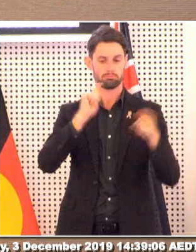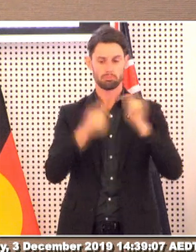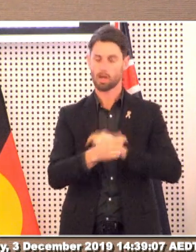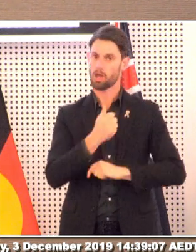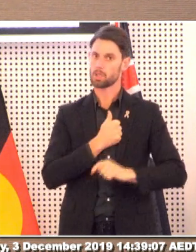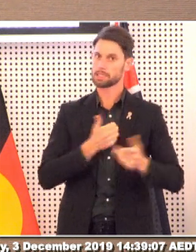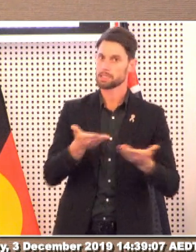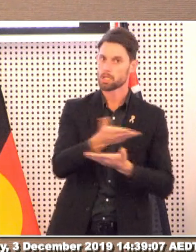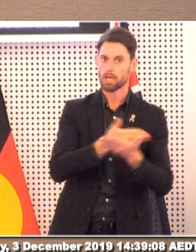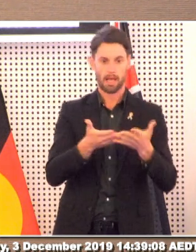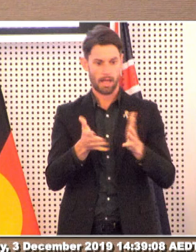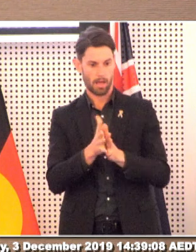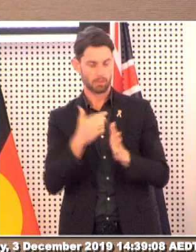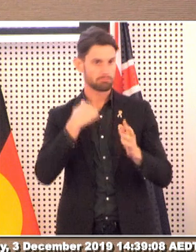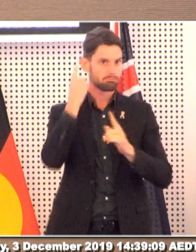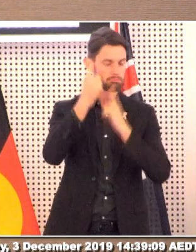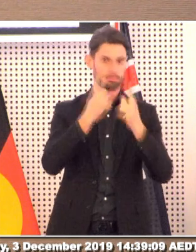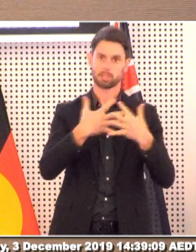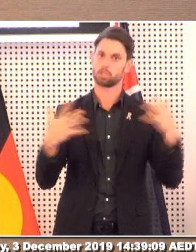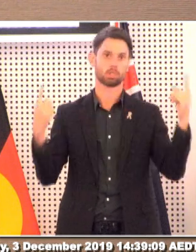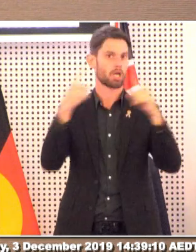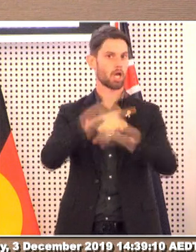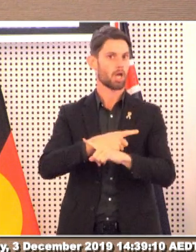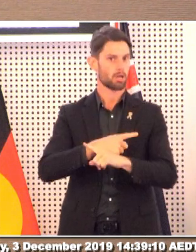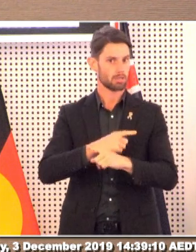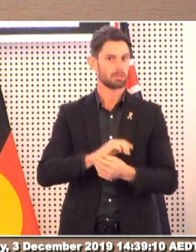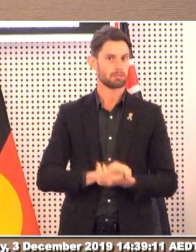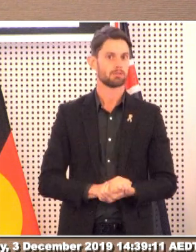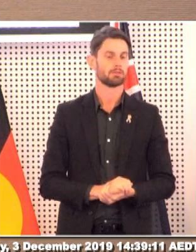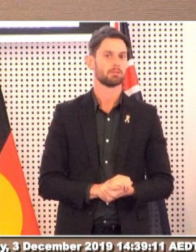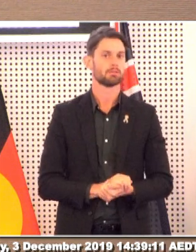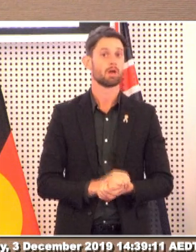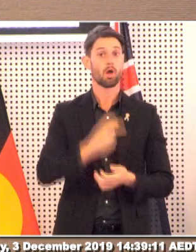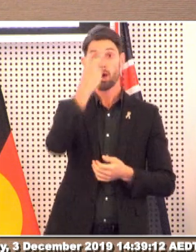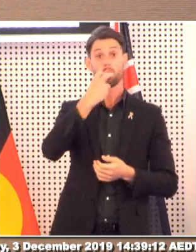situation where people were – people with disabilities were managed and were to be